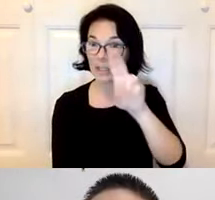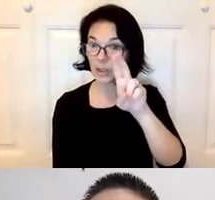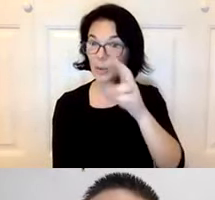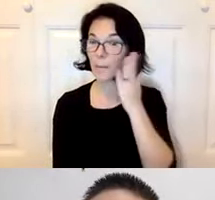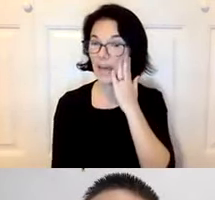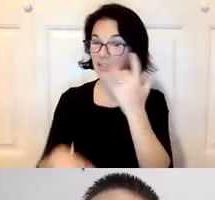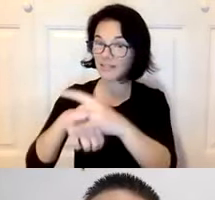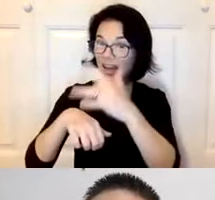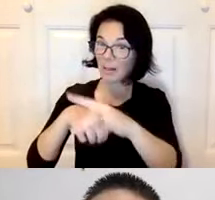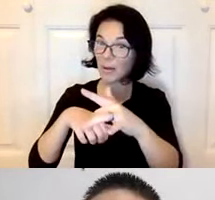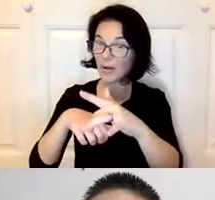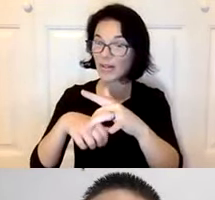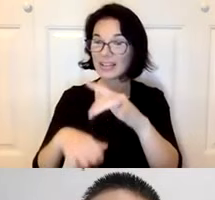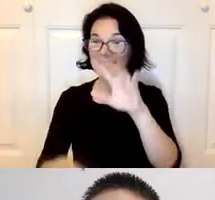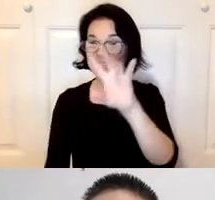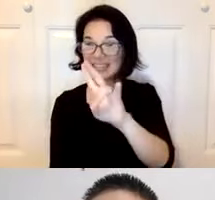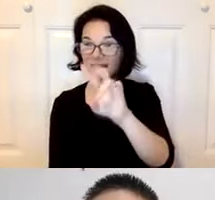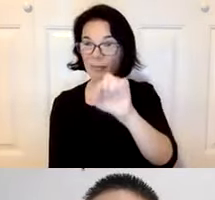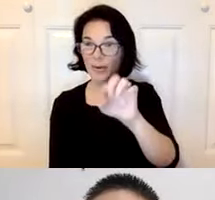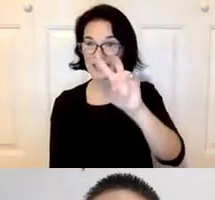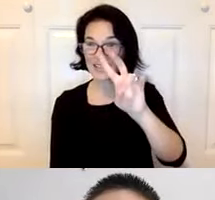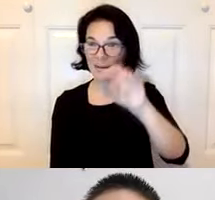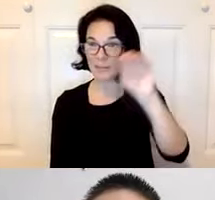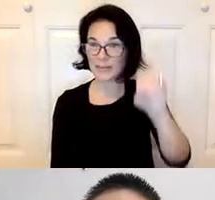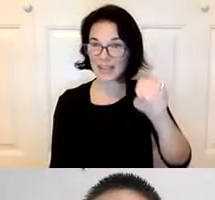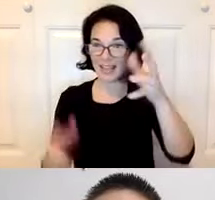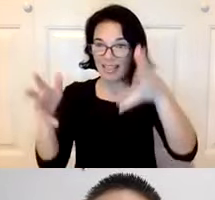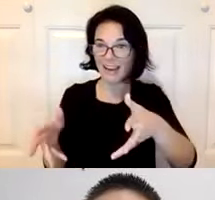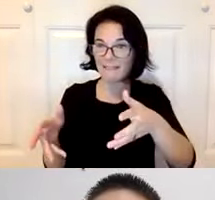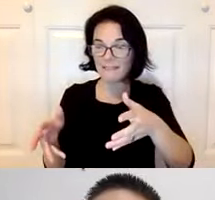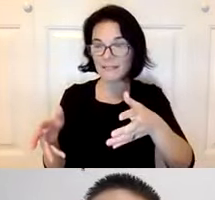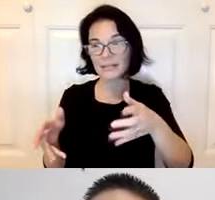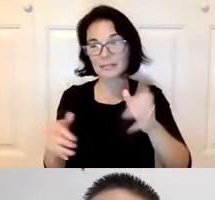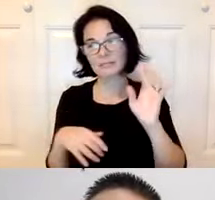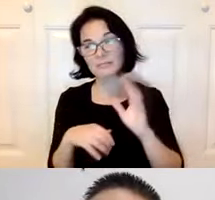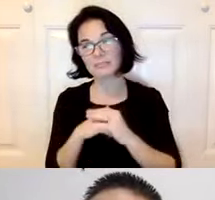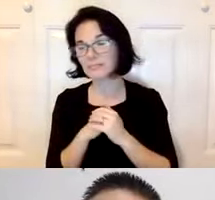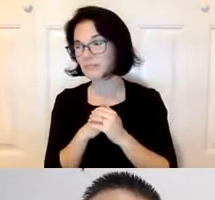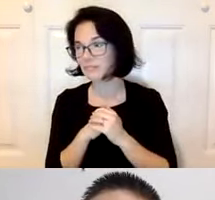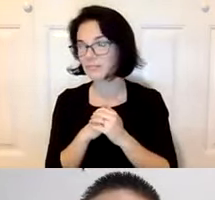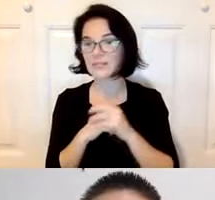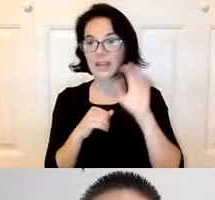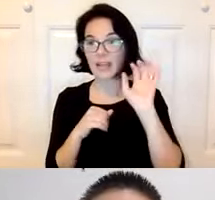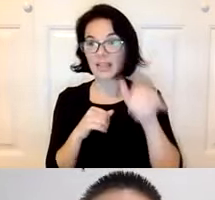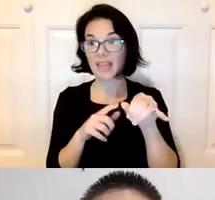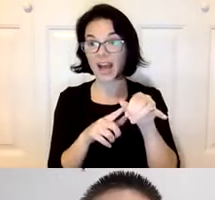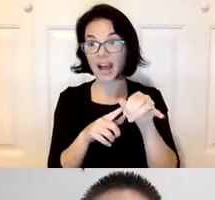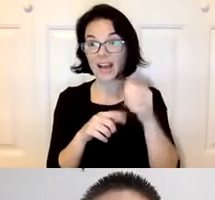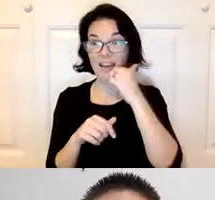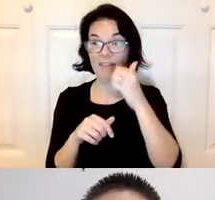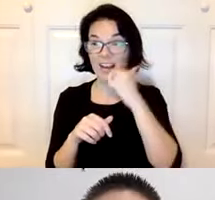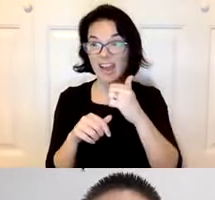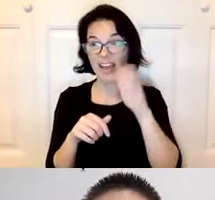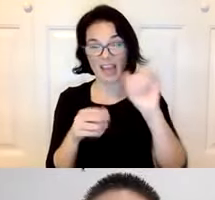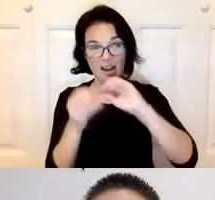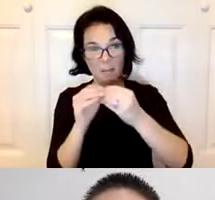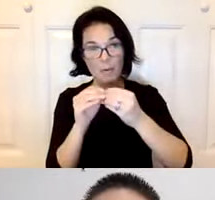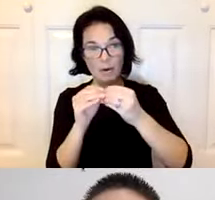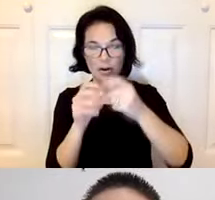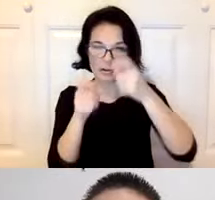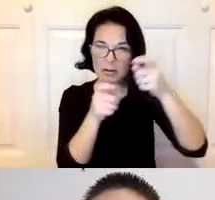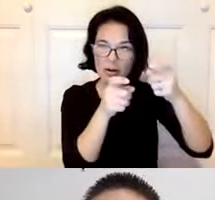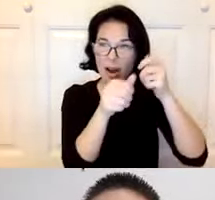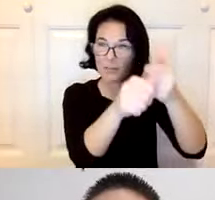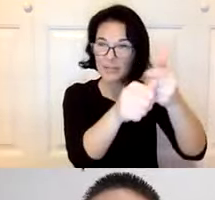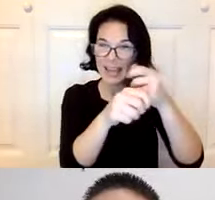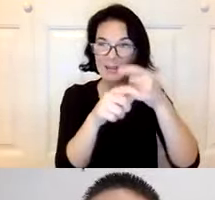is 7.7%. They’re updating that statistic daily. But once we’re in the stay at home order,